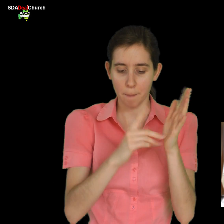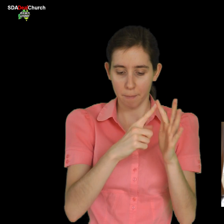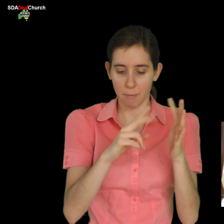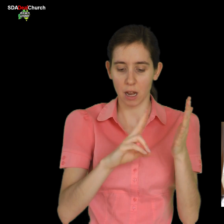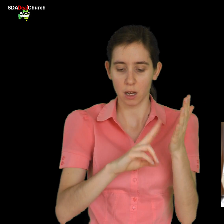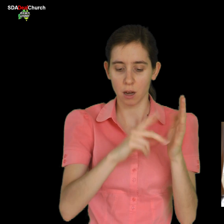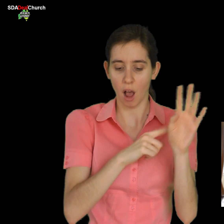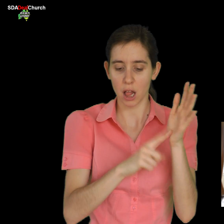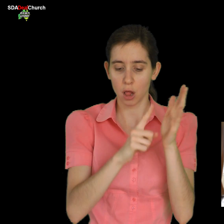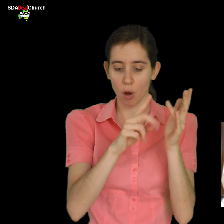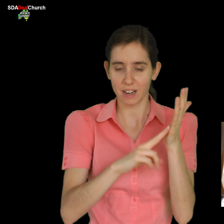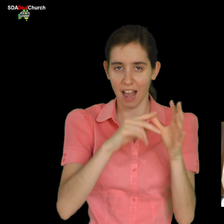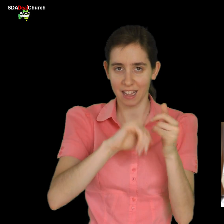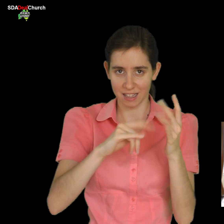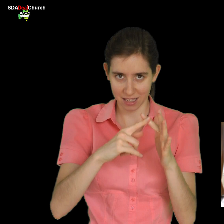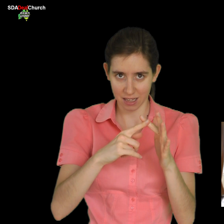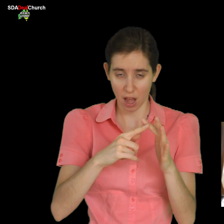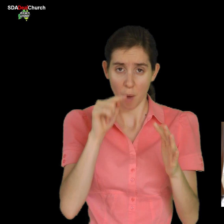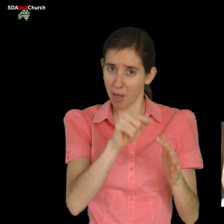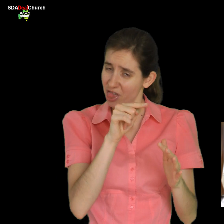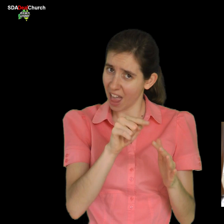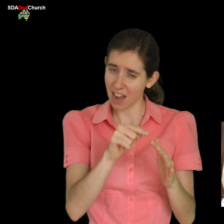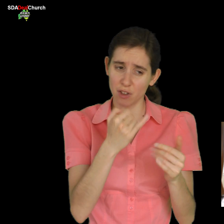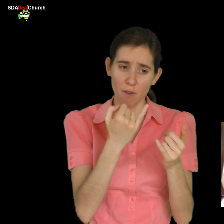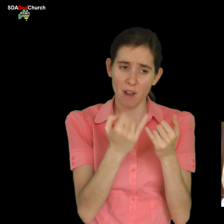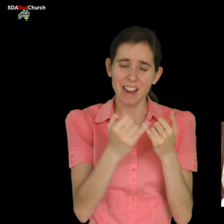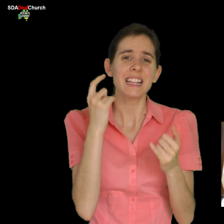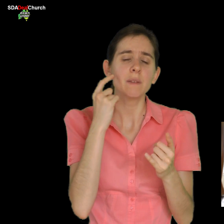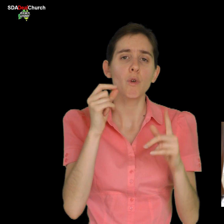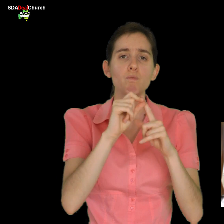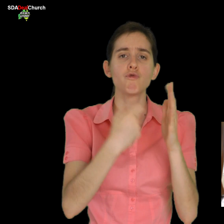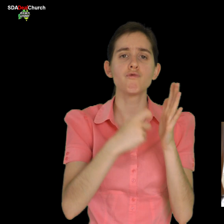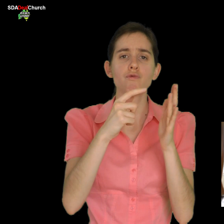source. But nylonase is a relatively simple protein, which does not even